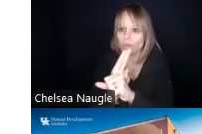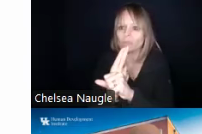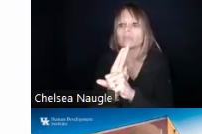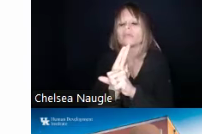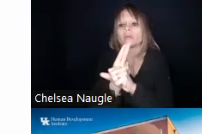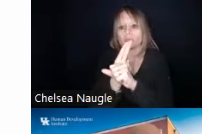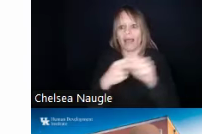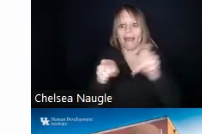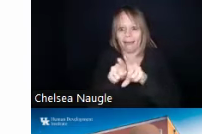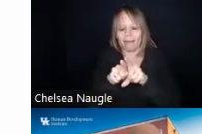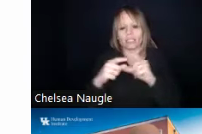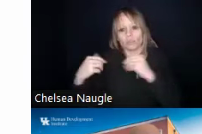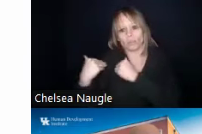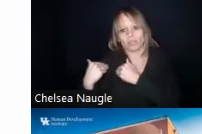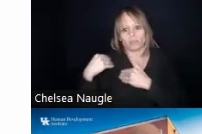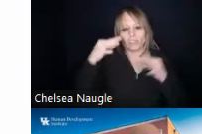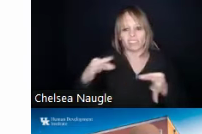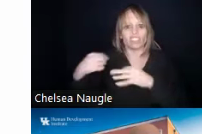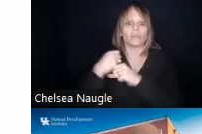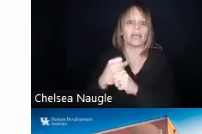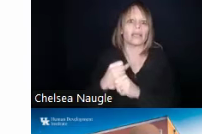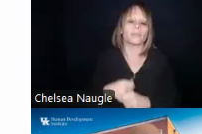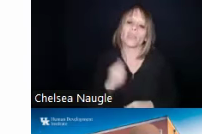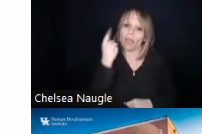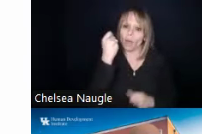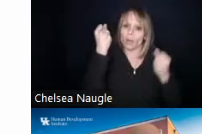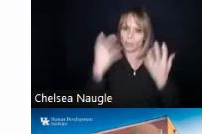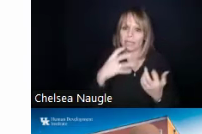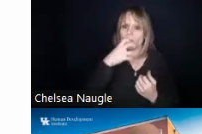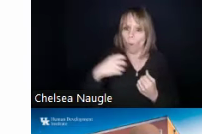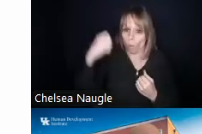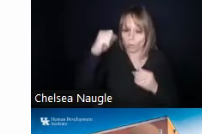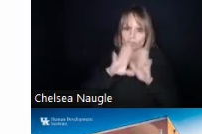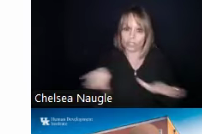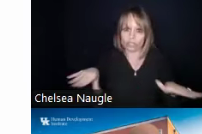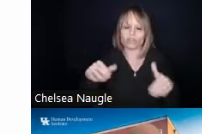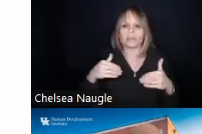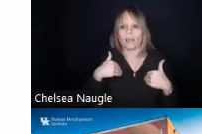also a little bit of the case where older kids have a little bit more developed responsible decision-making